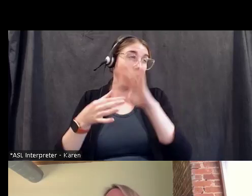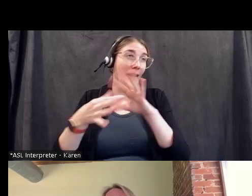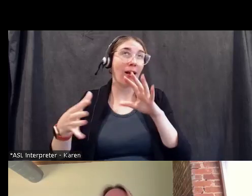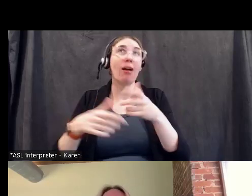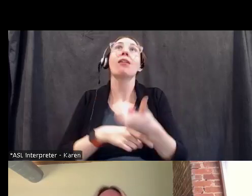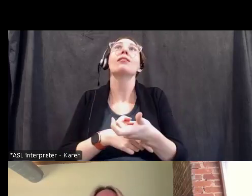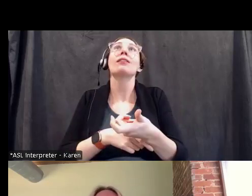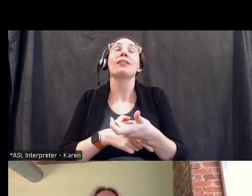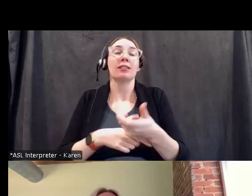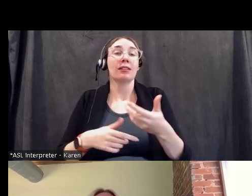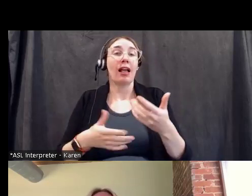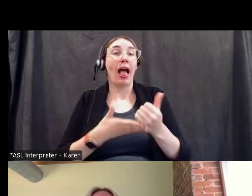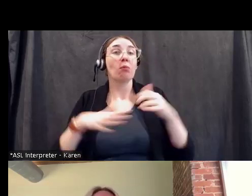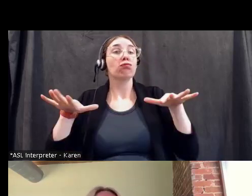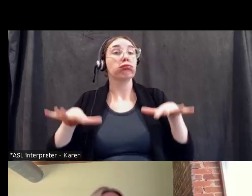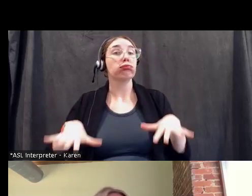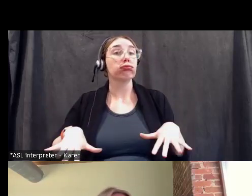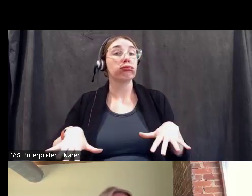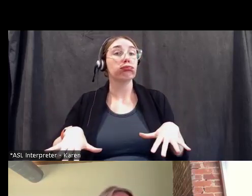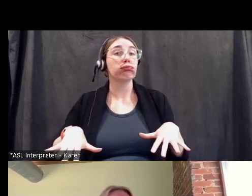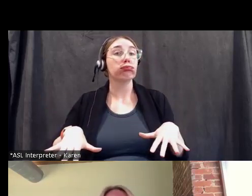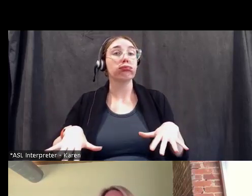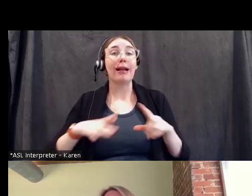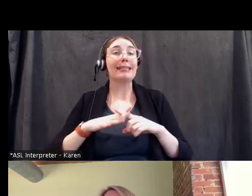unwind at the end of the day and just escape. I don't want to look at email, I don't want